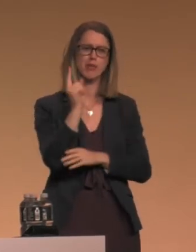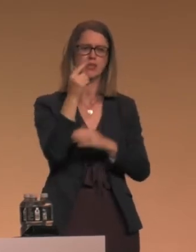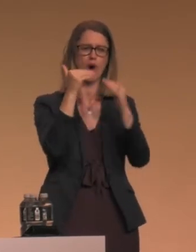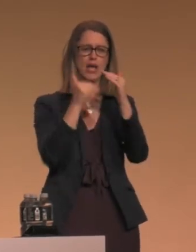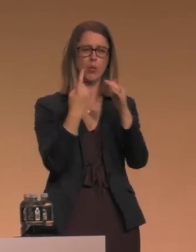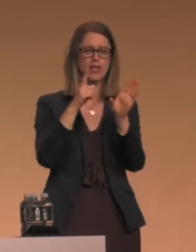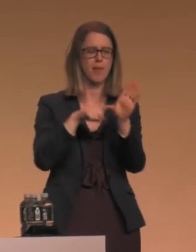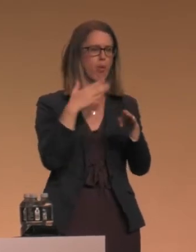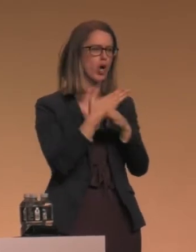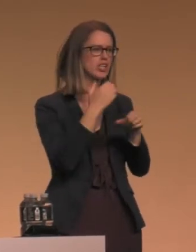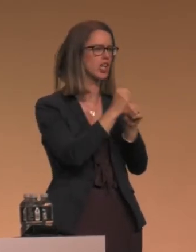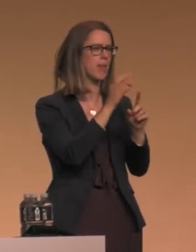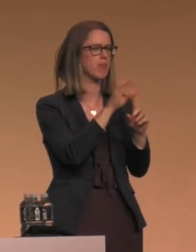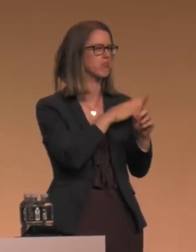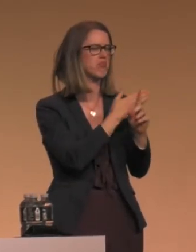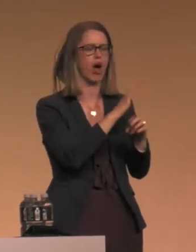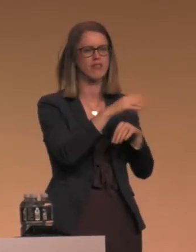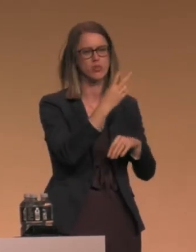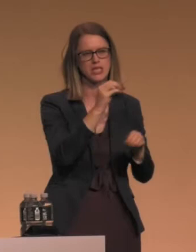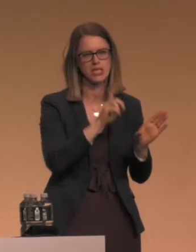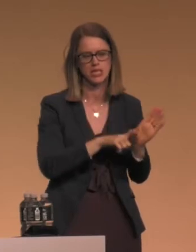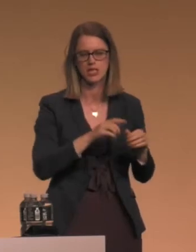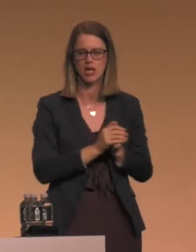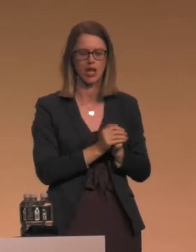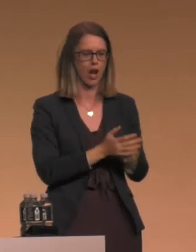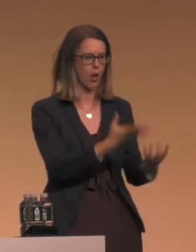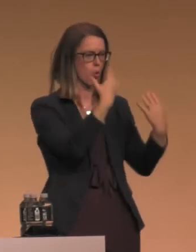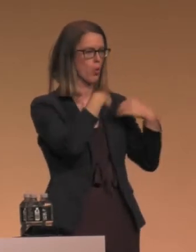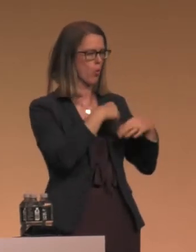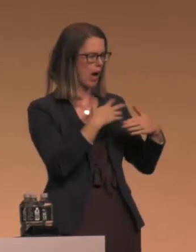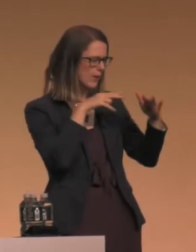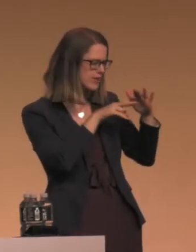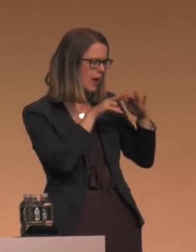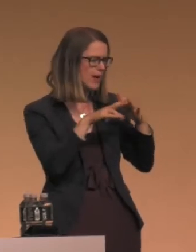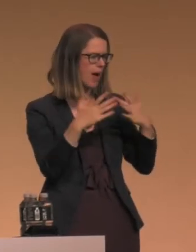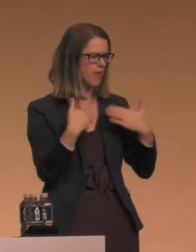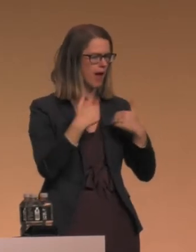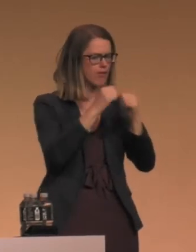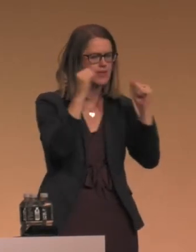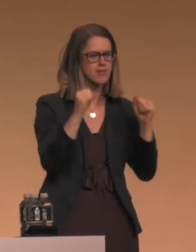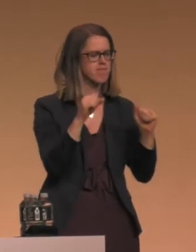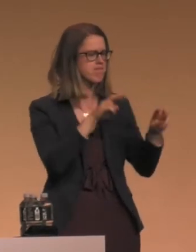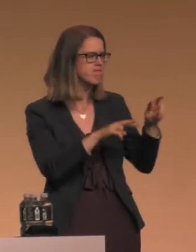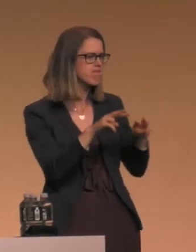I've been working in general practice for more than 20. And I've gained valuable insight into how our health system and the demand for care